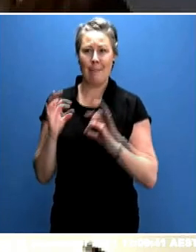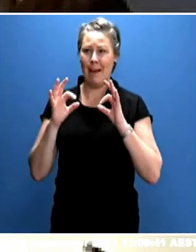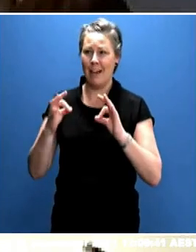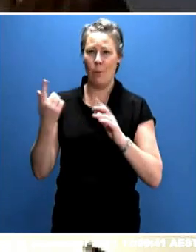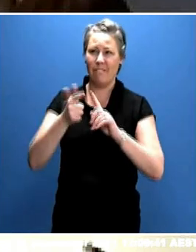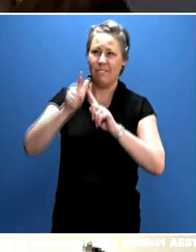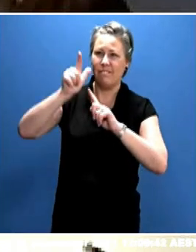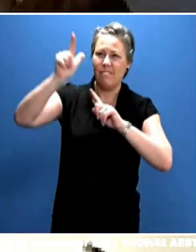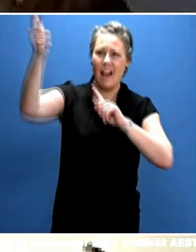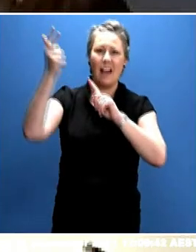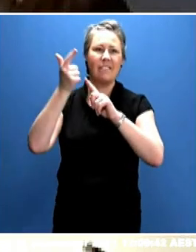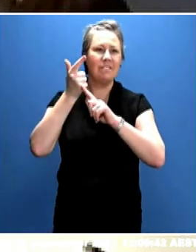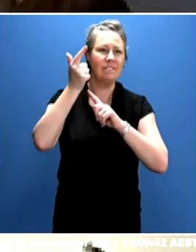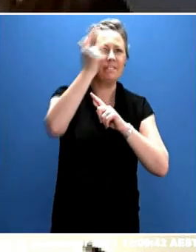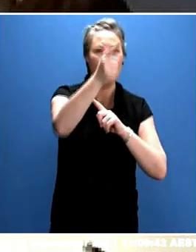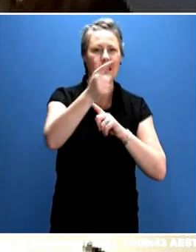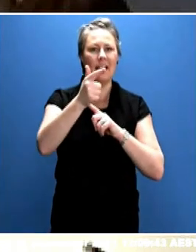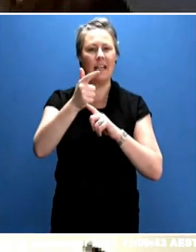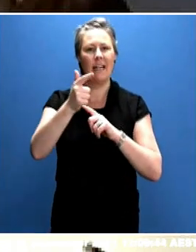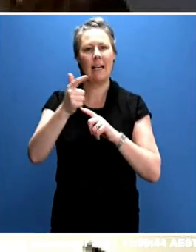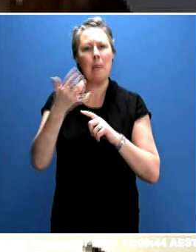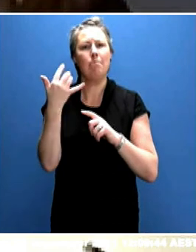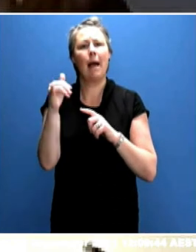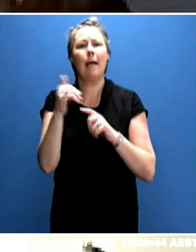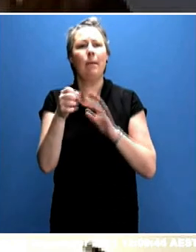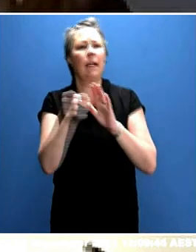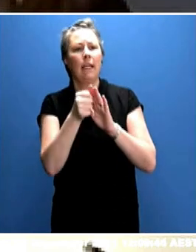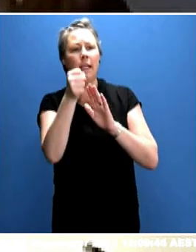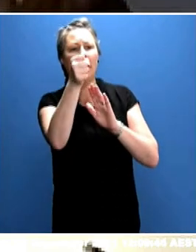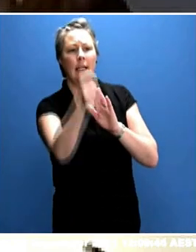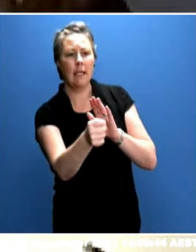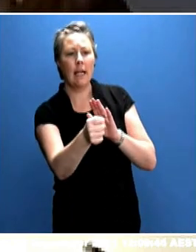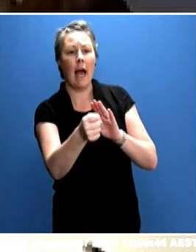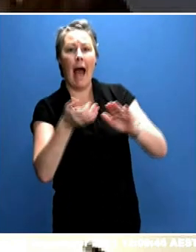from regional and remote areas, being placed in the care of Aboriginal Elders.